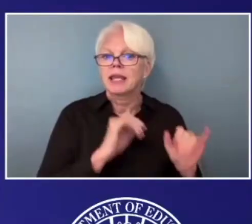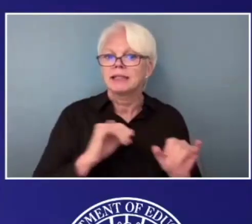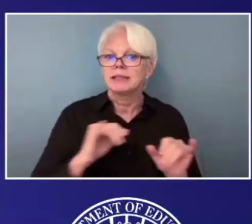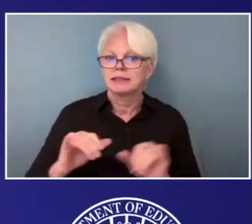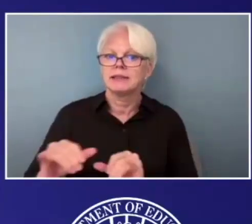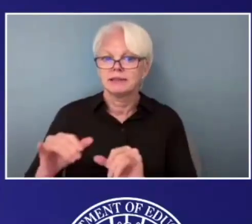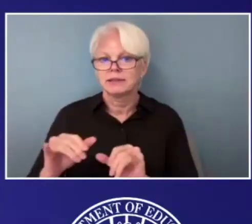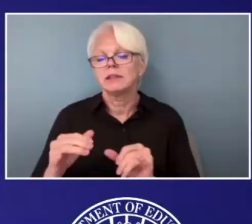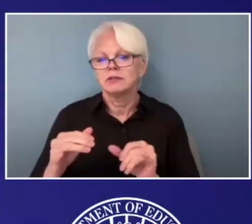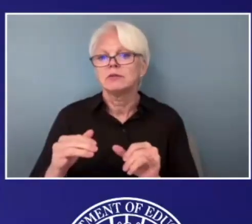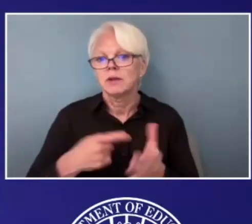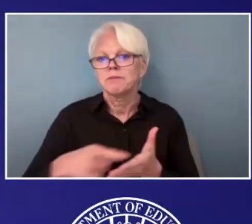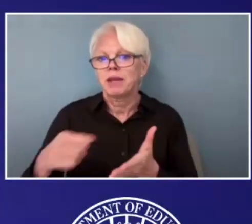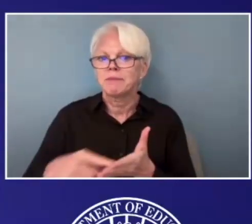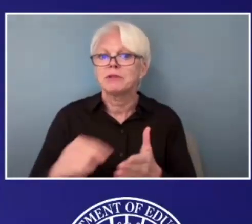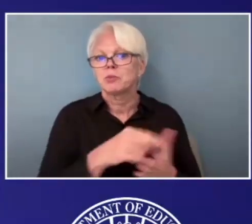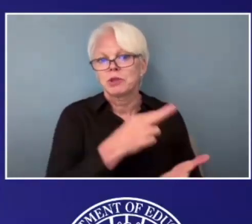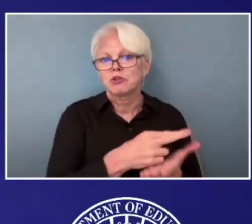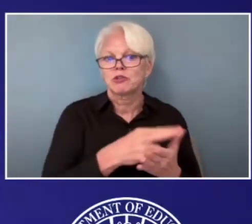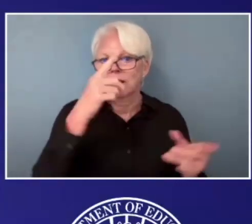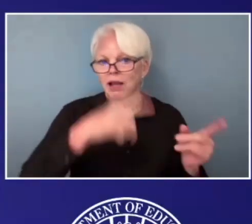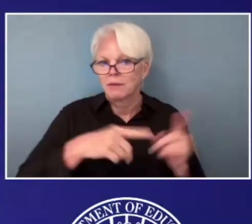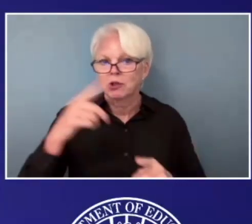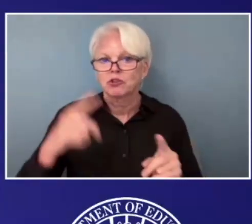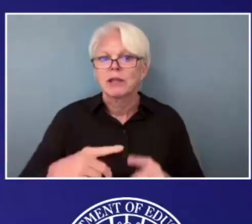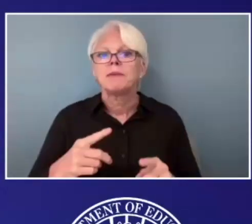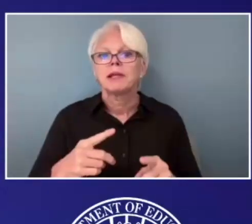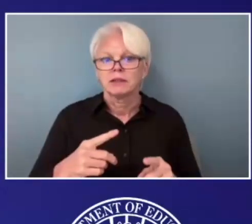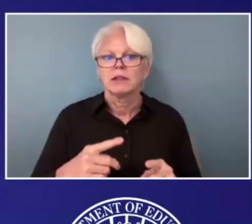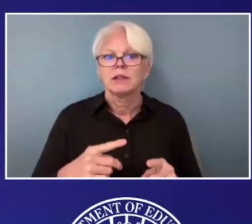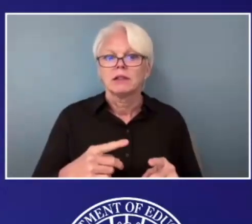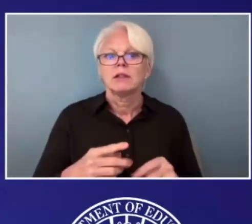agreements and keeping up with their agreement from the time that the agreement